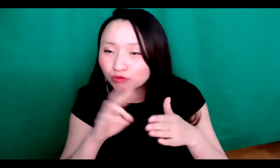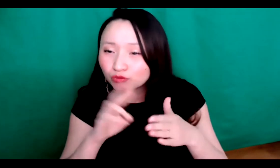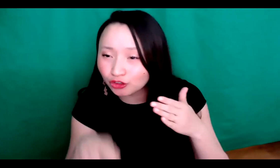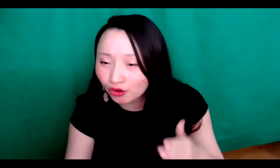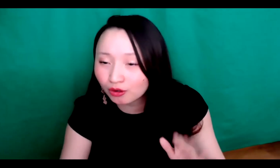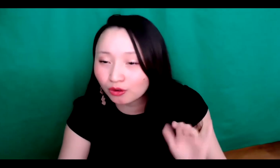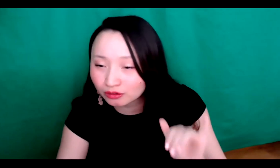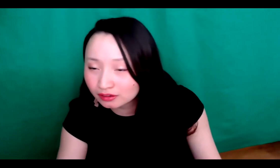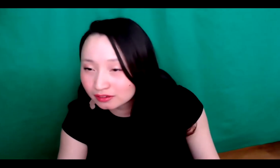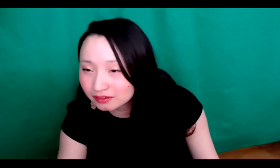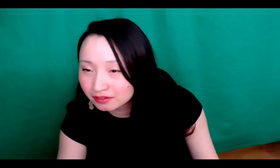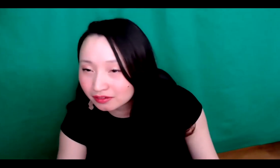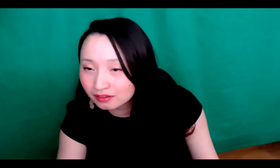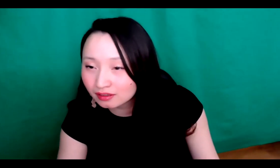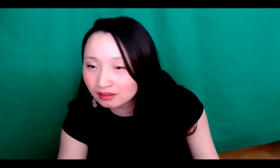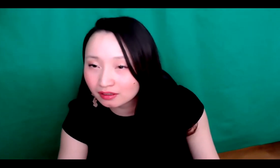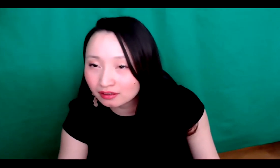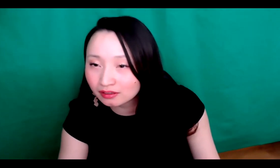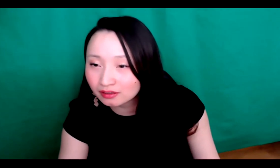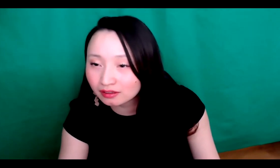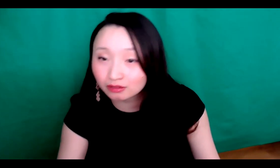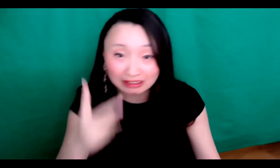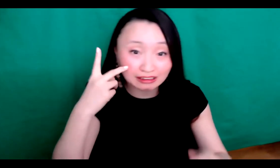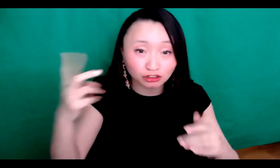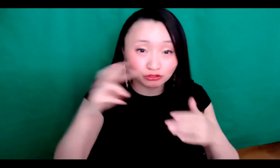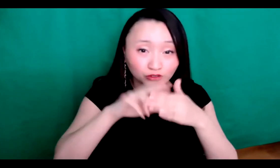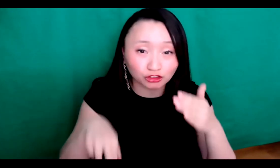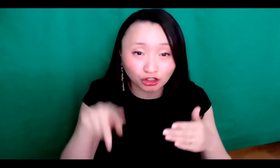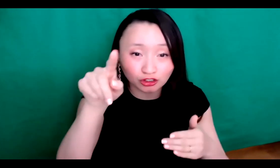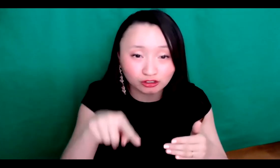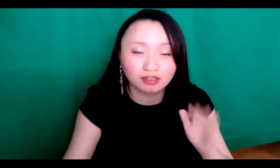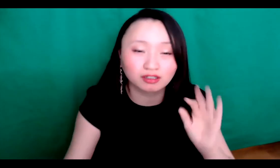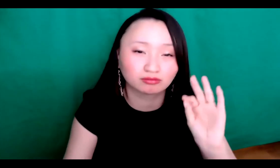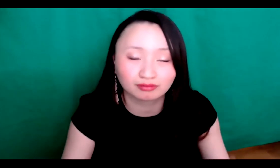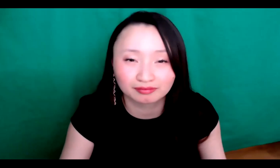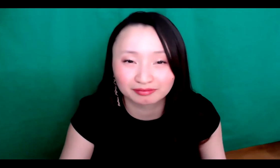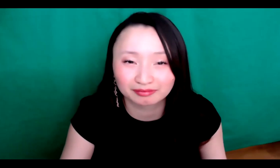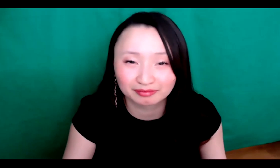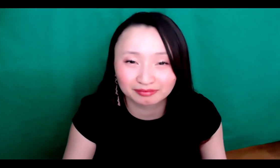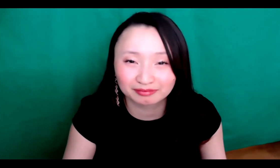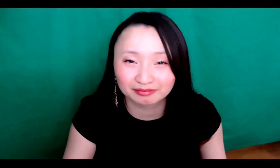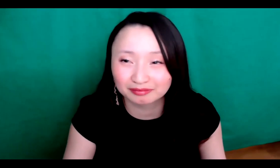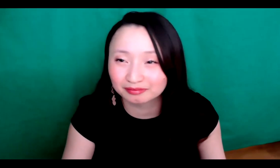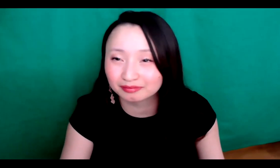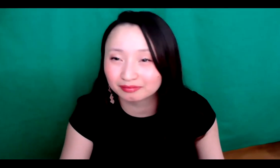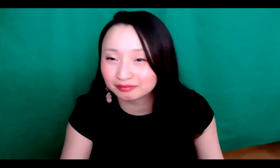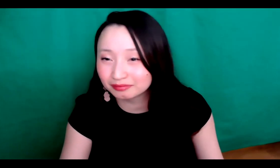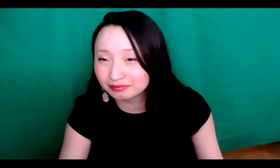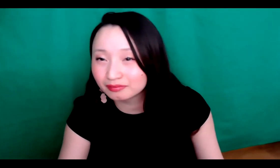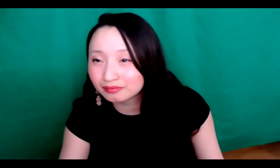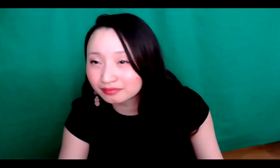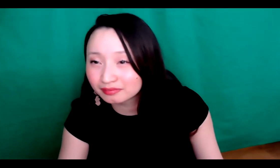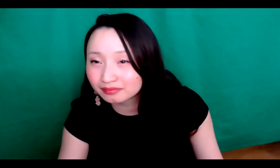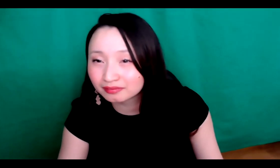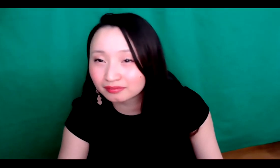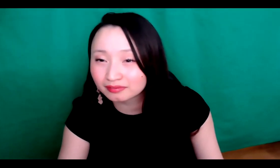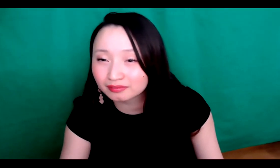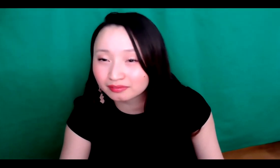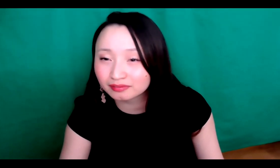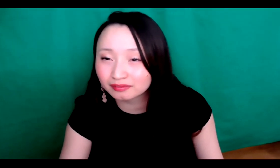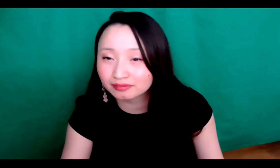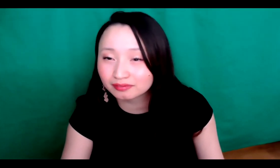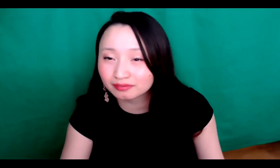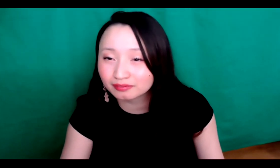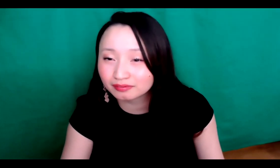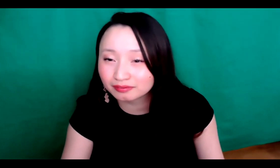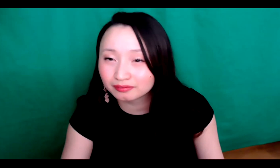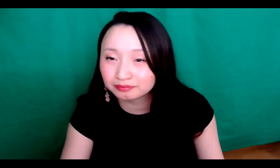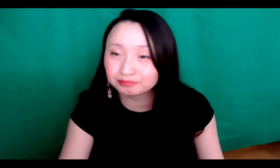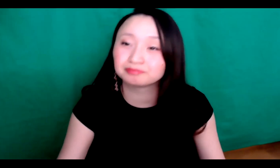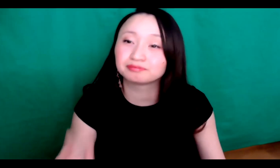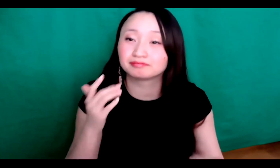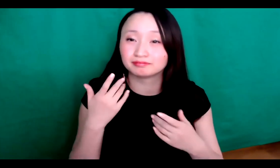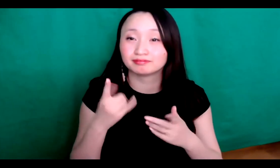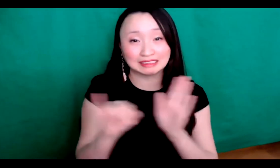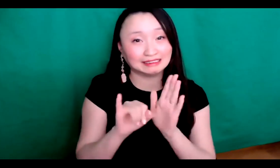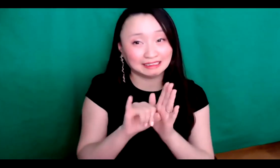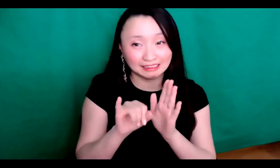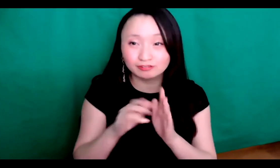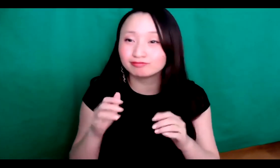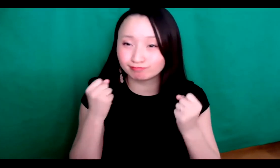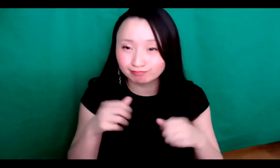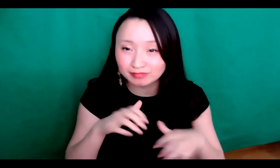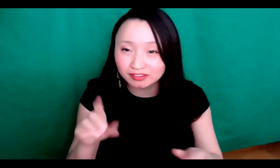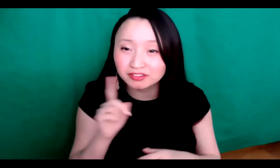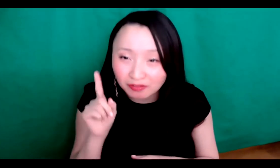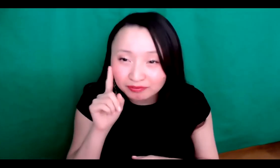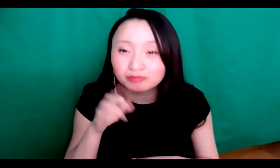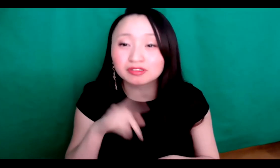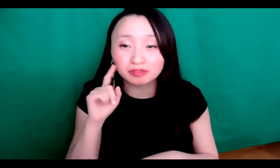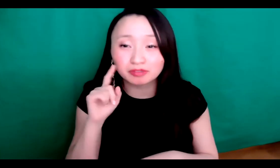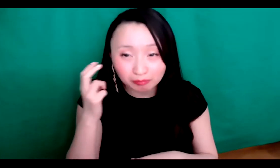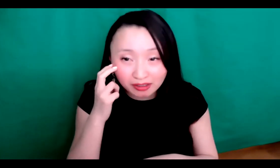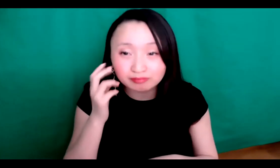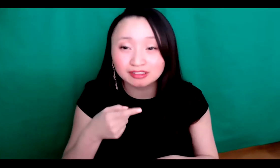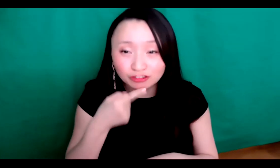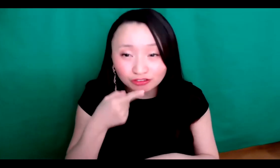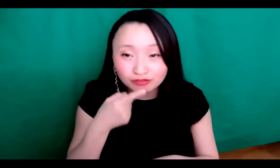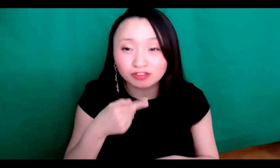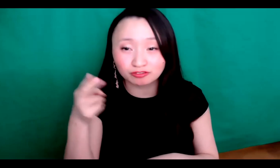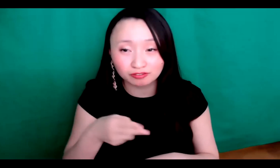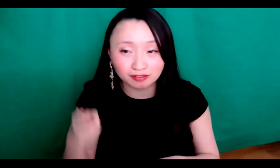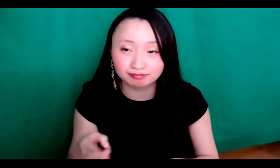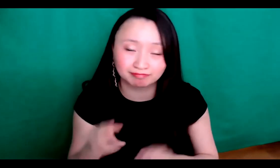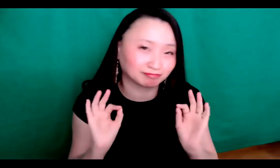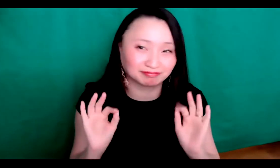through 60 and older. So it seems like there's a lot of deaf, there's